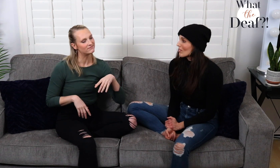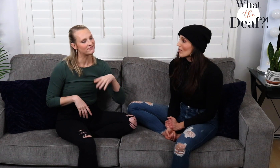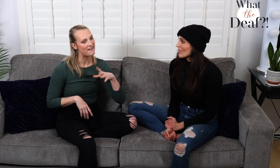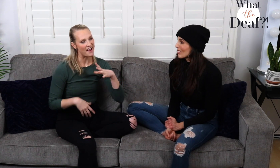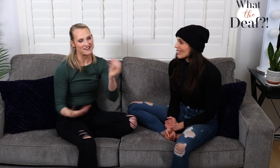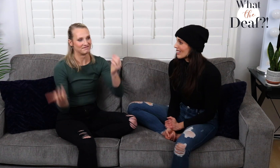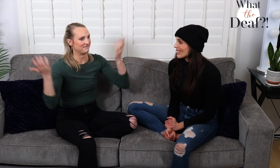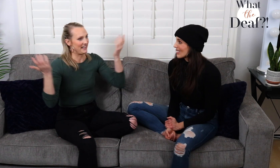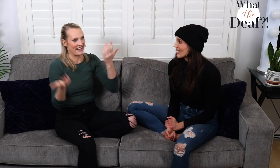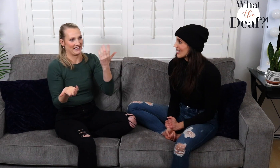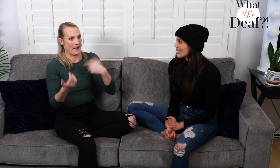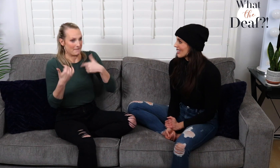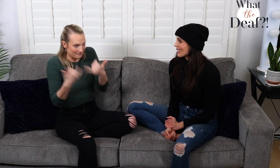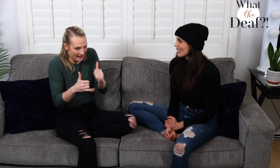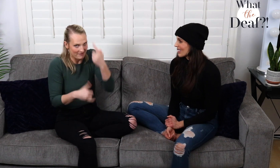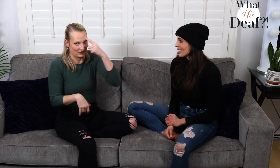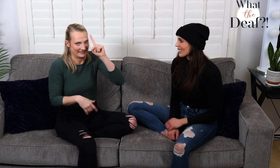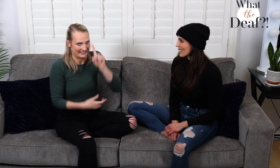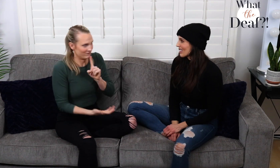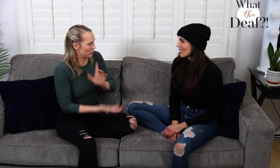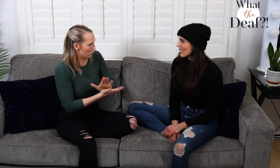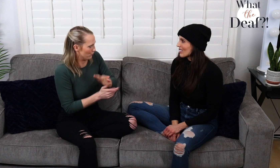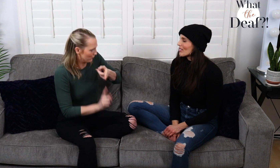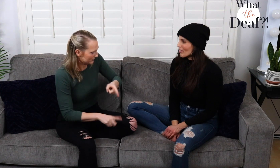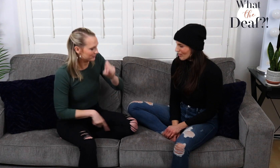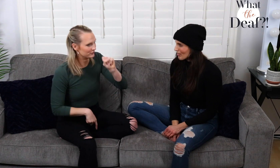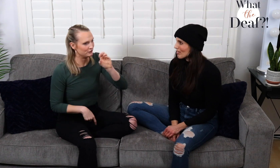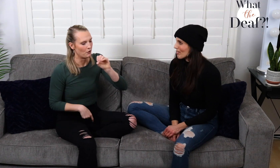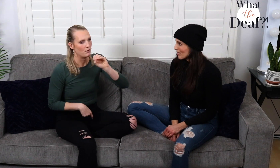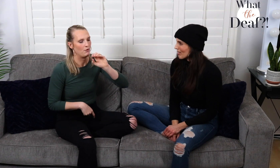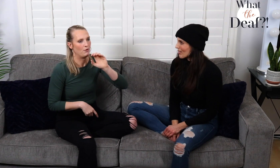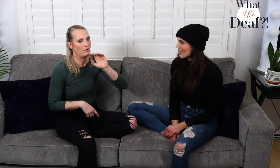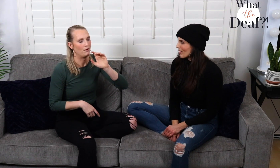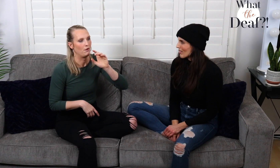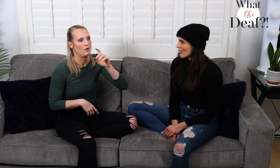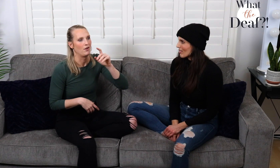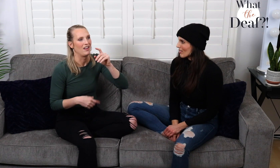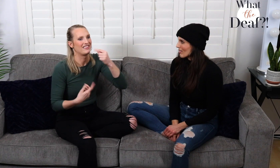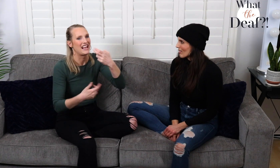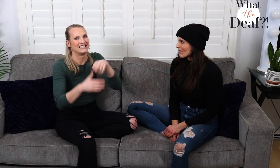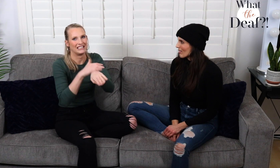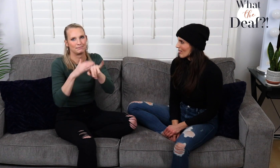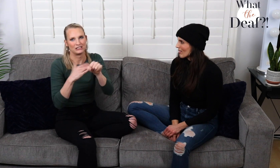And I played for a Deaf school. And so the accessibility